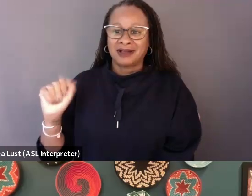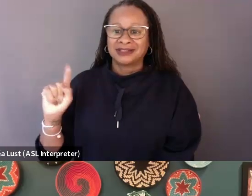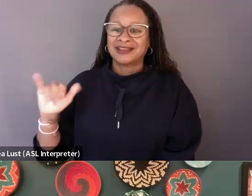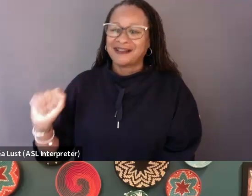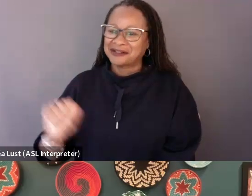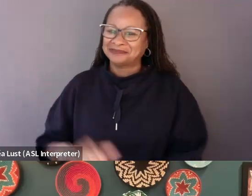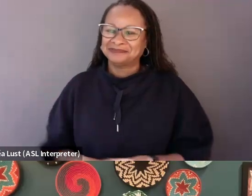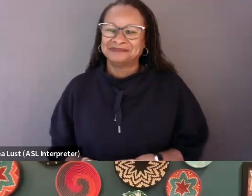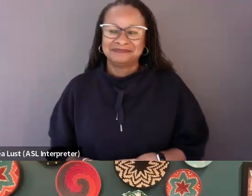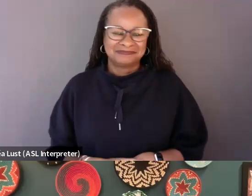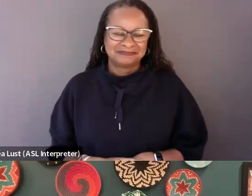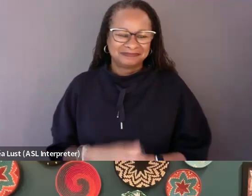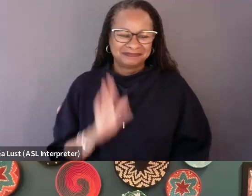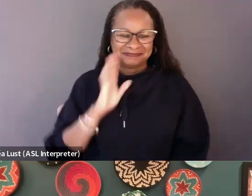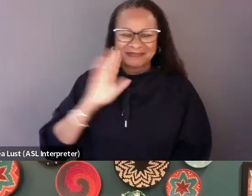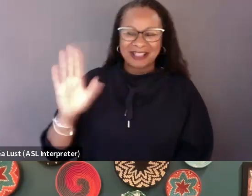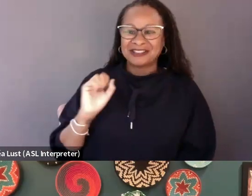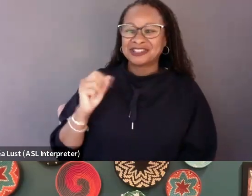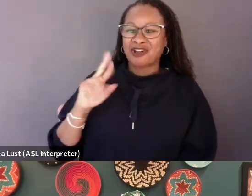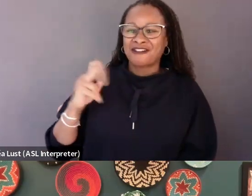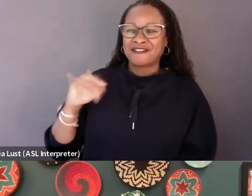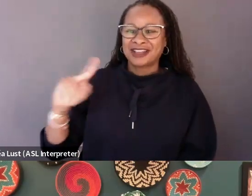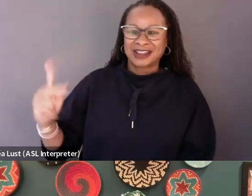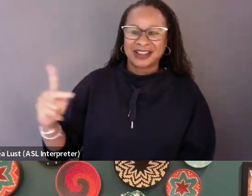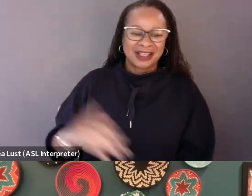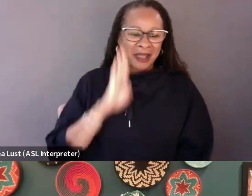Hi, I'm Sarvnik Kaur, brown Indian middle-aged woman.